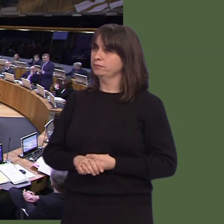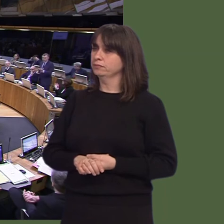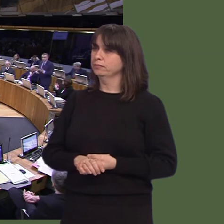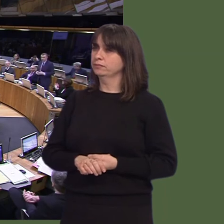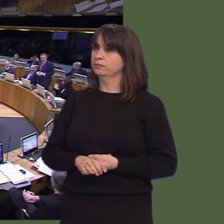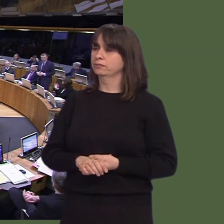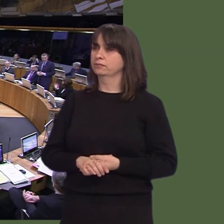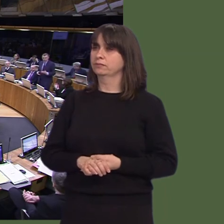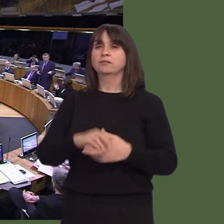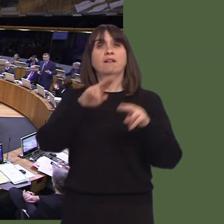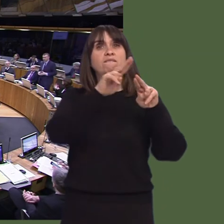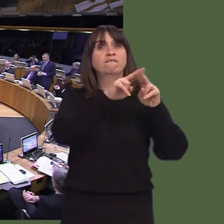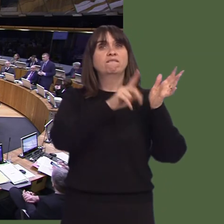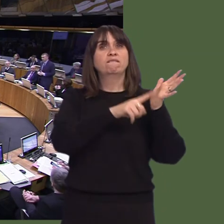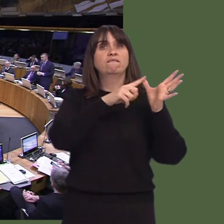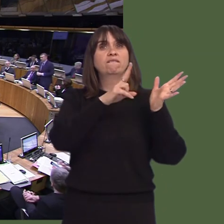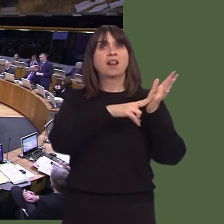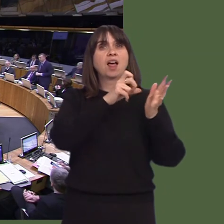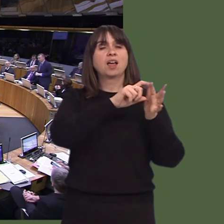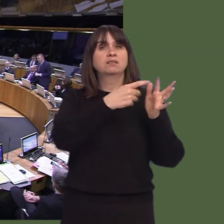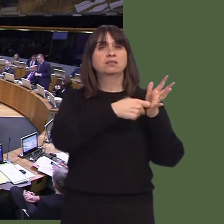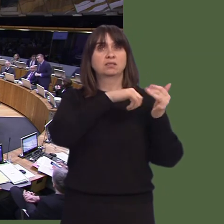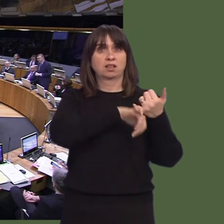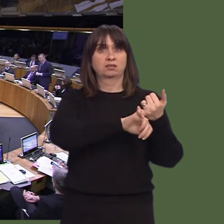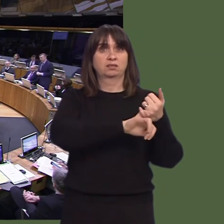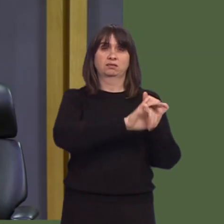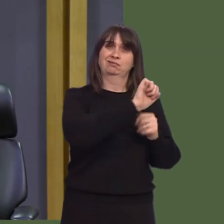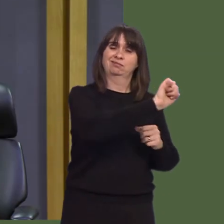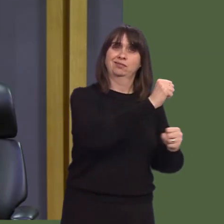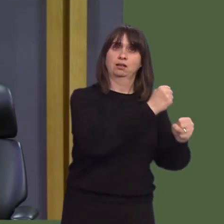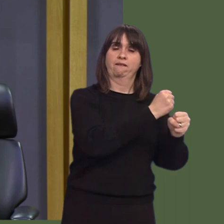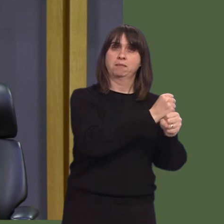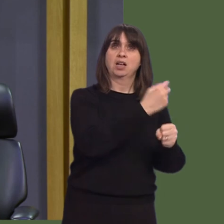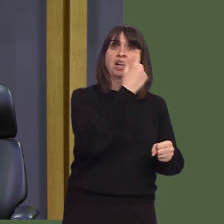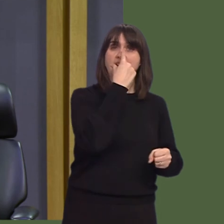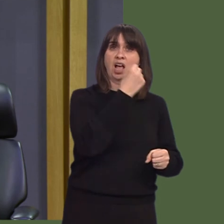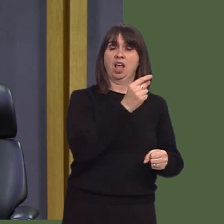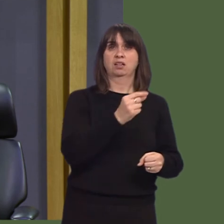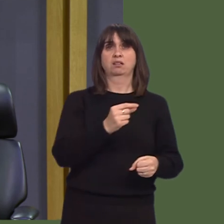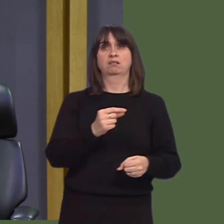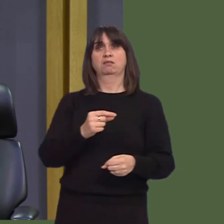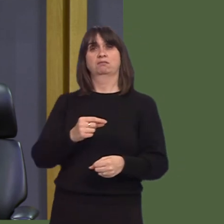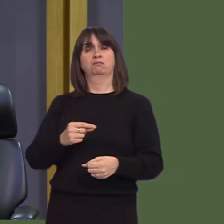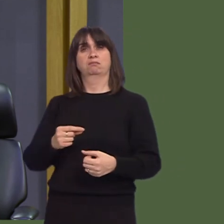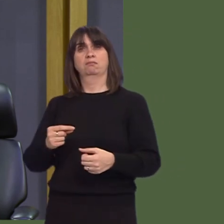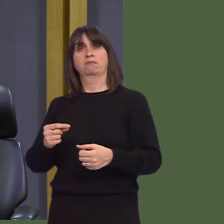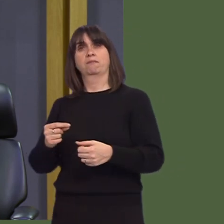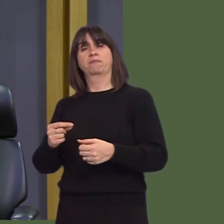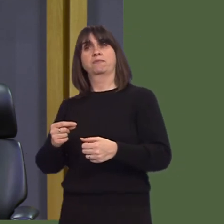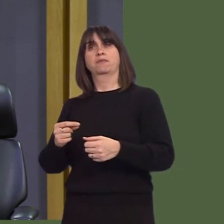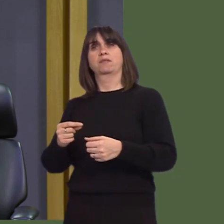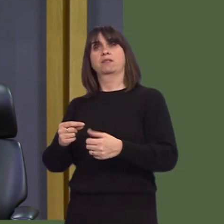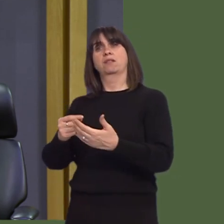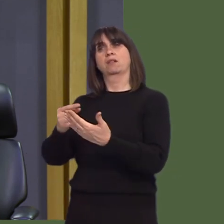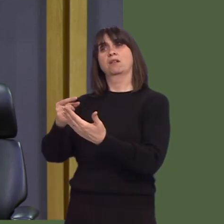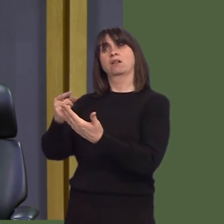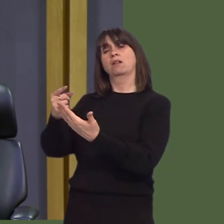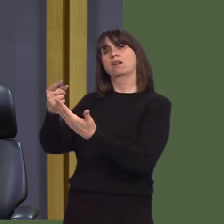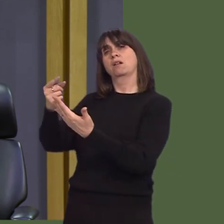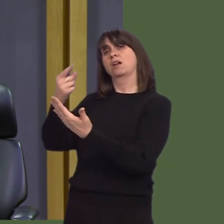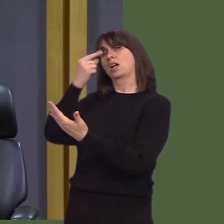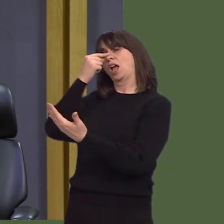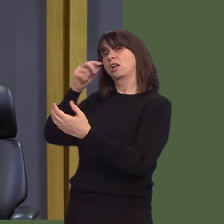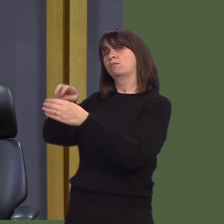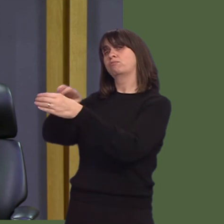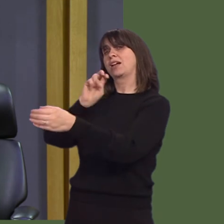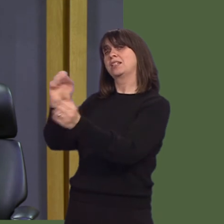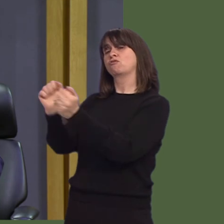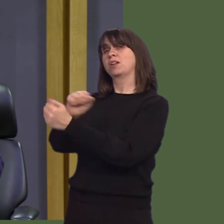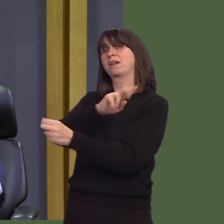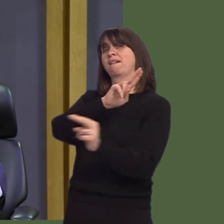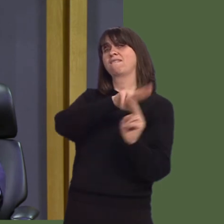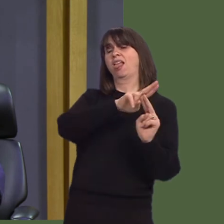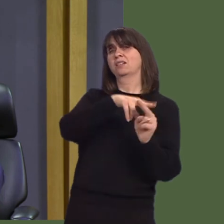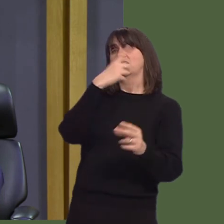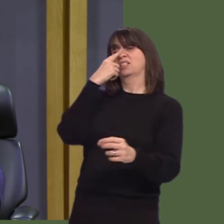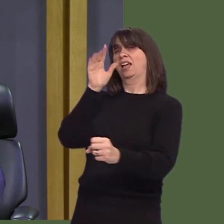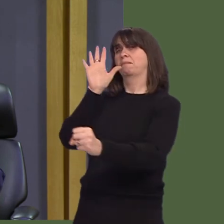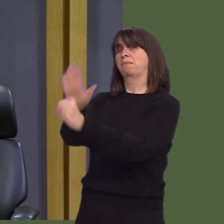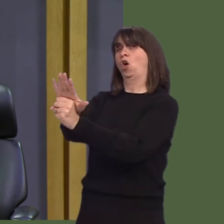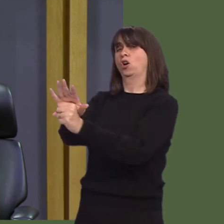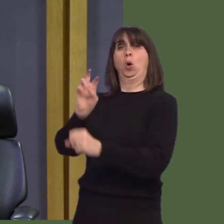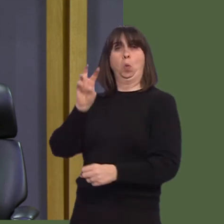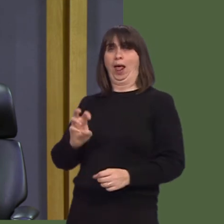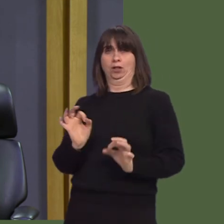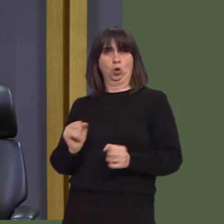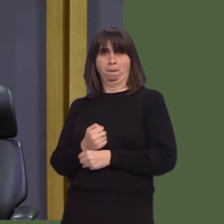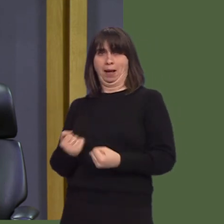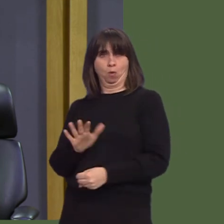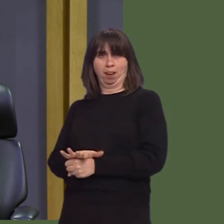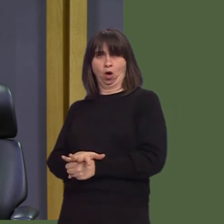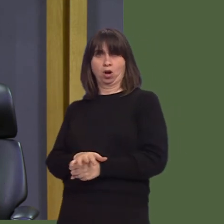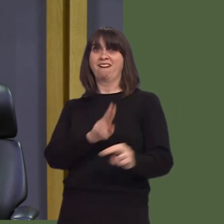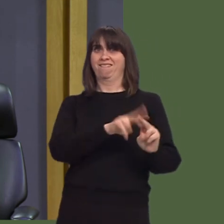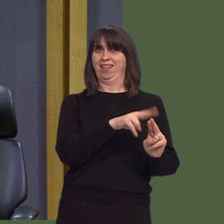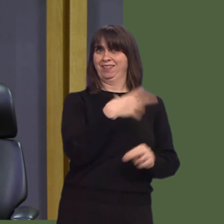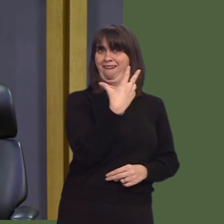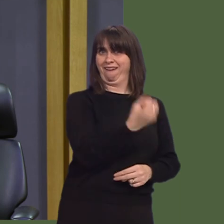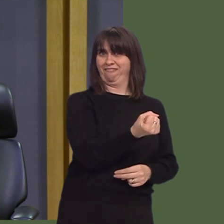so Wales never has to witness again the decaying school buildings of